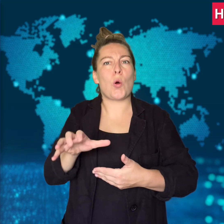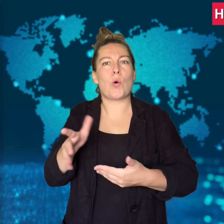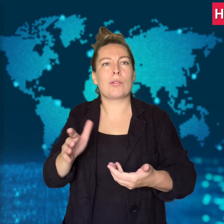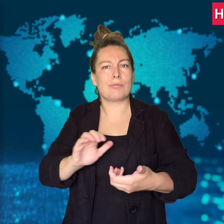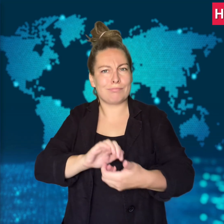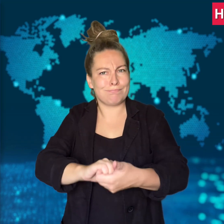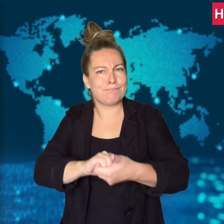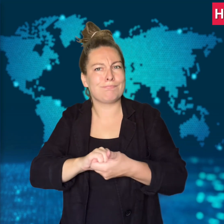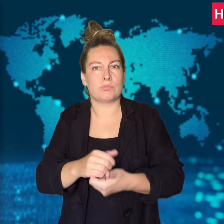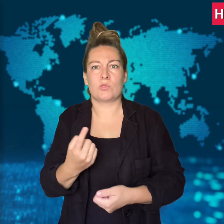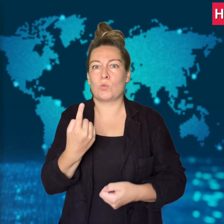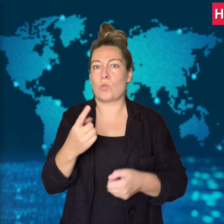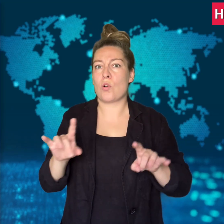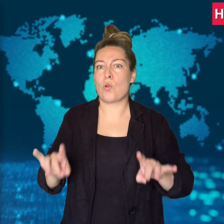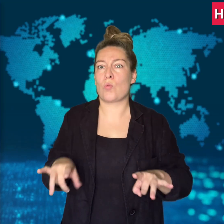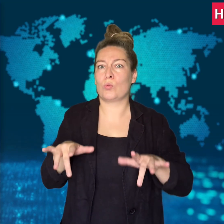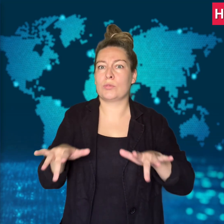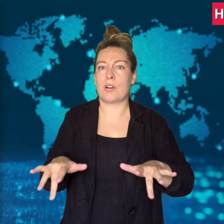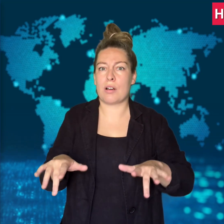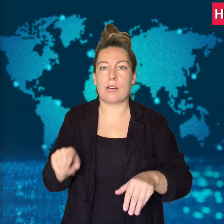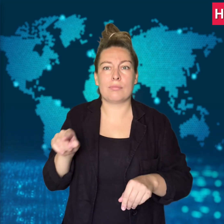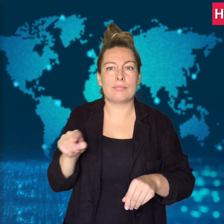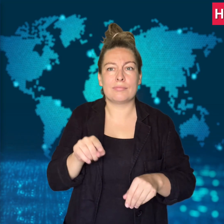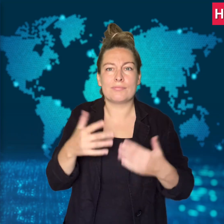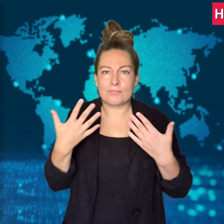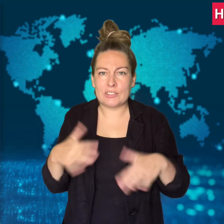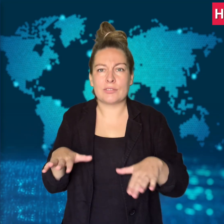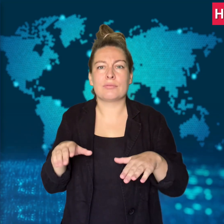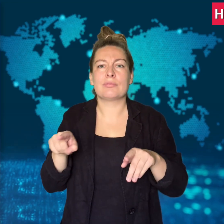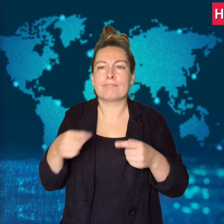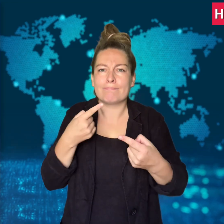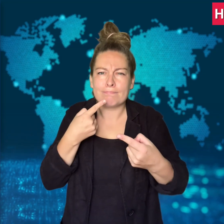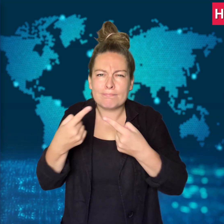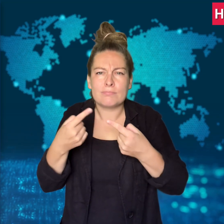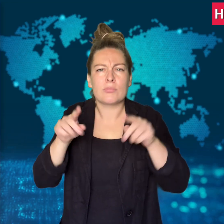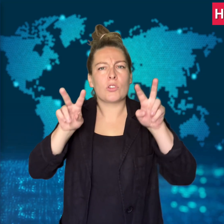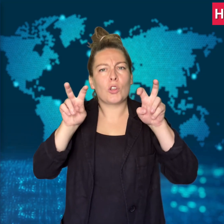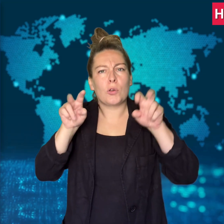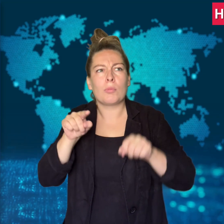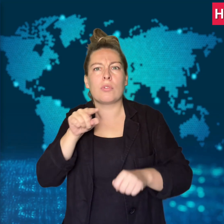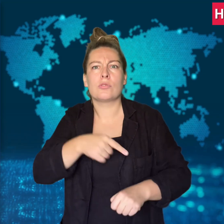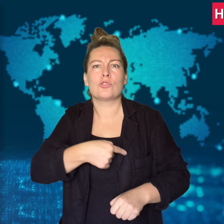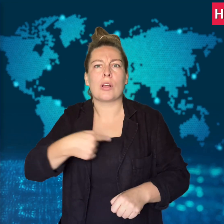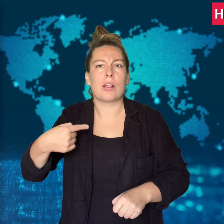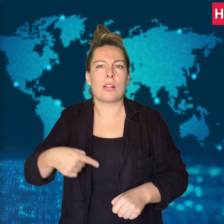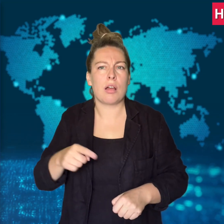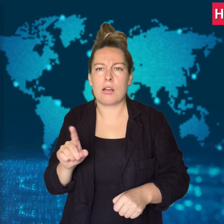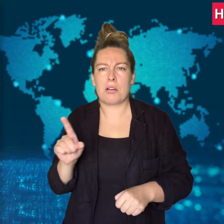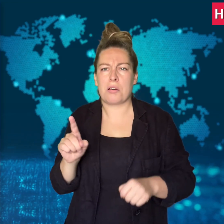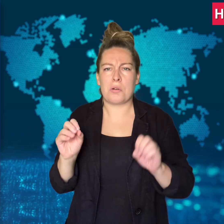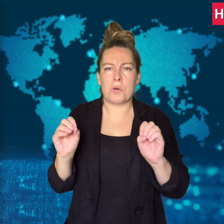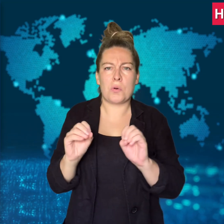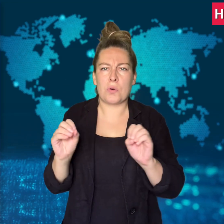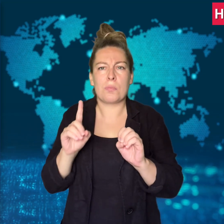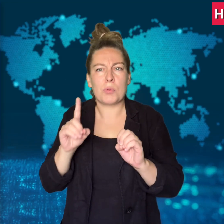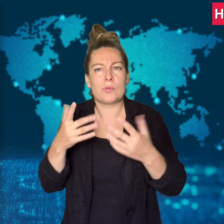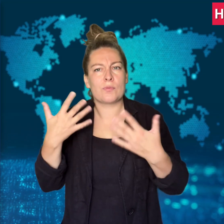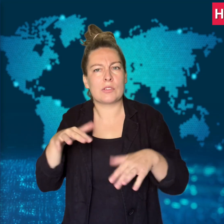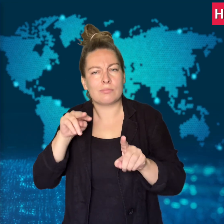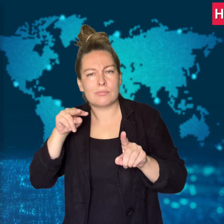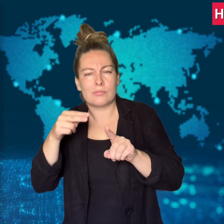avoided naming China but emphasized a coordinated approach to regional